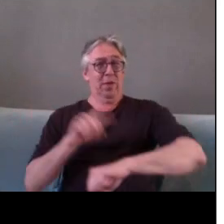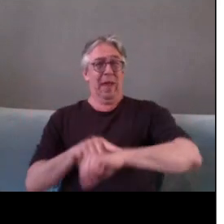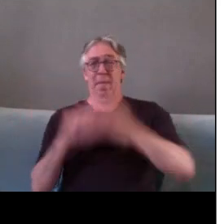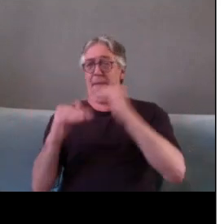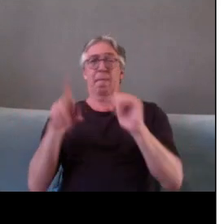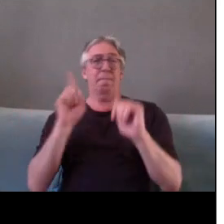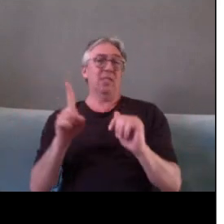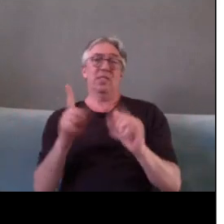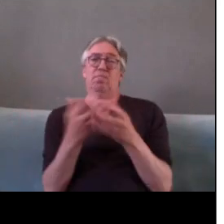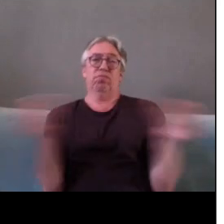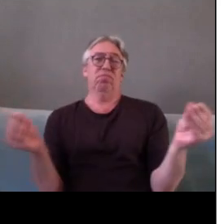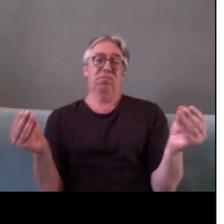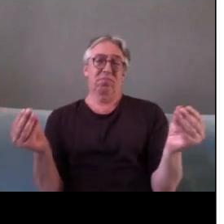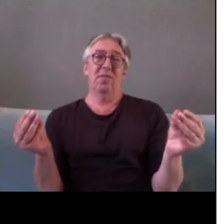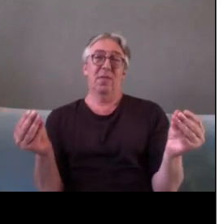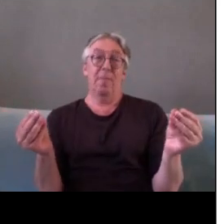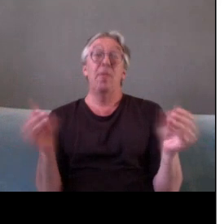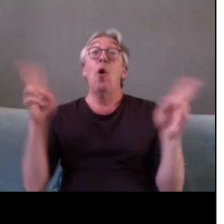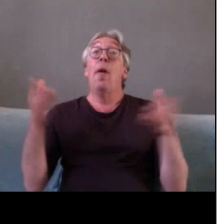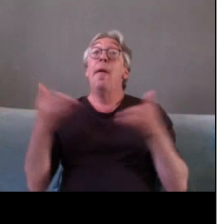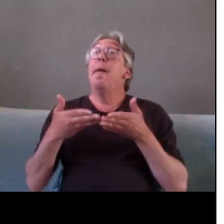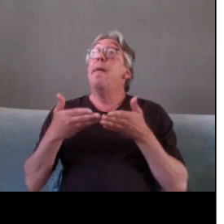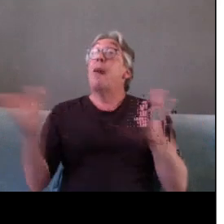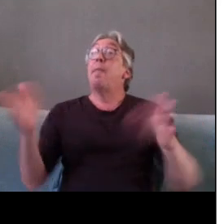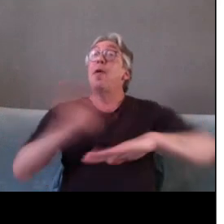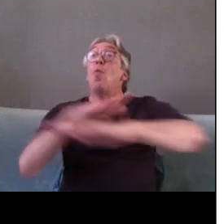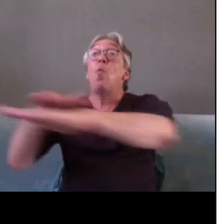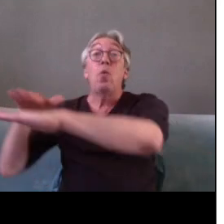Public warning systems and emergency information are accessible